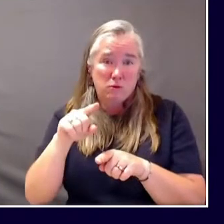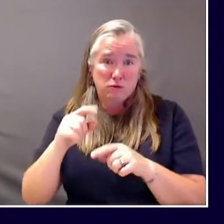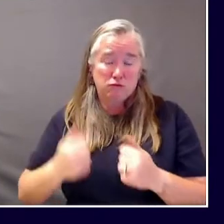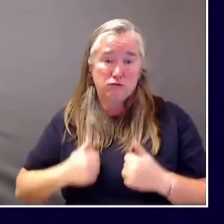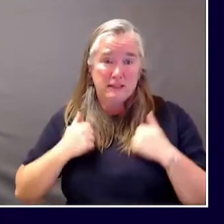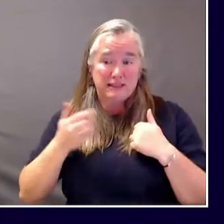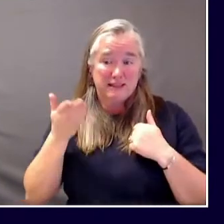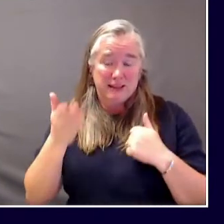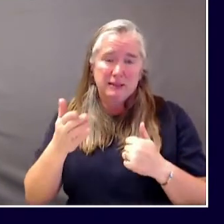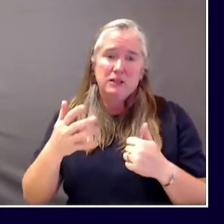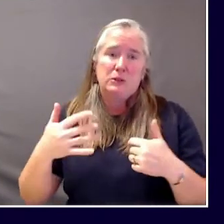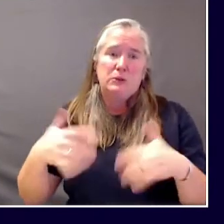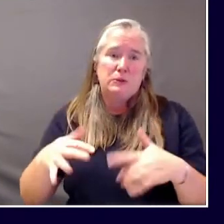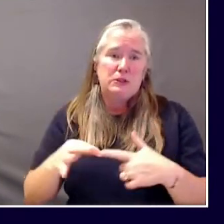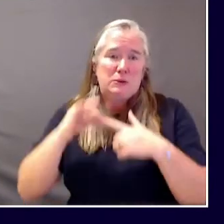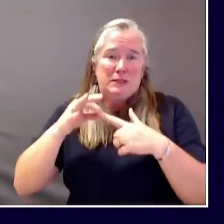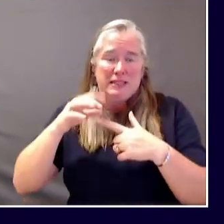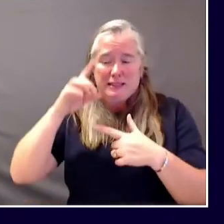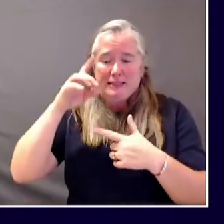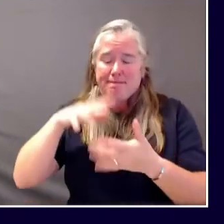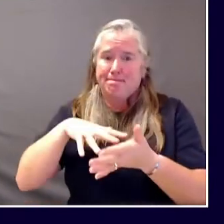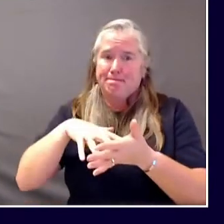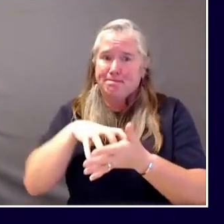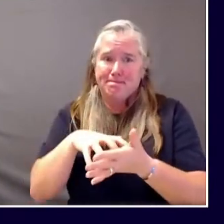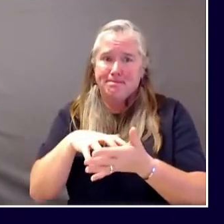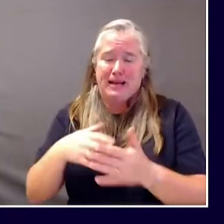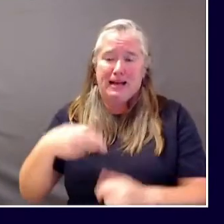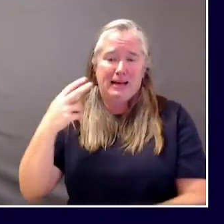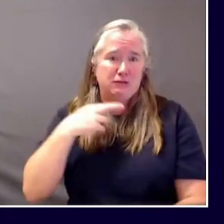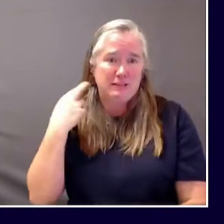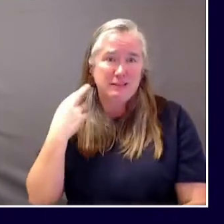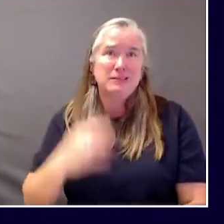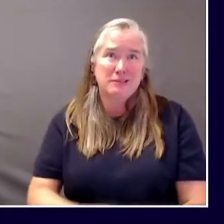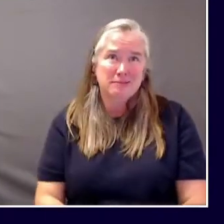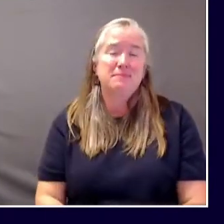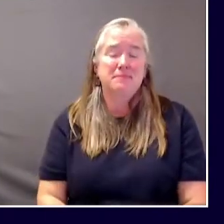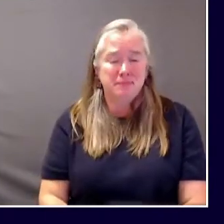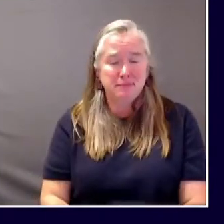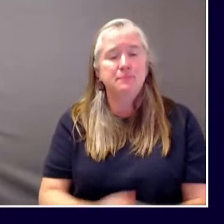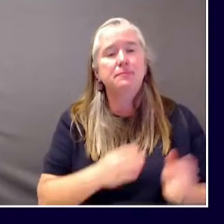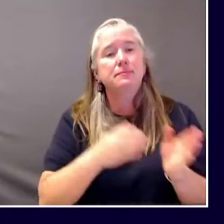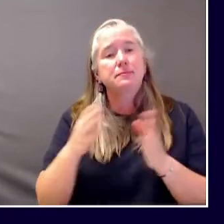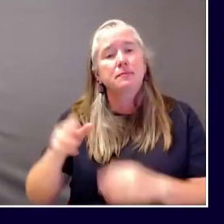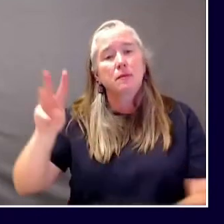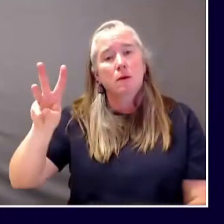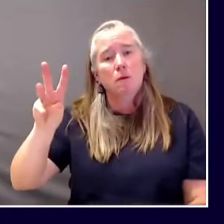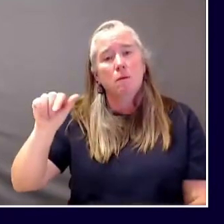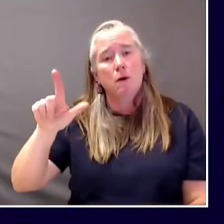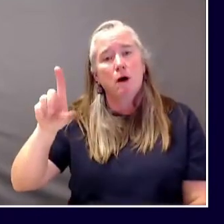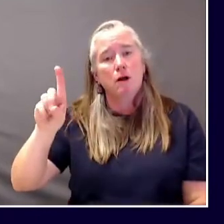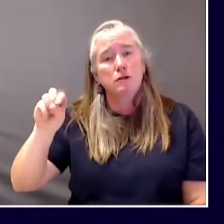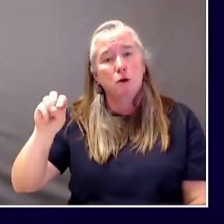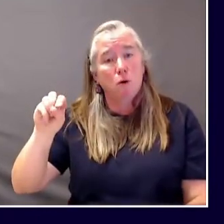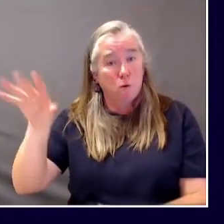of the residents of that facility and finally